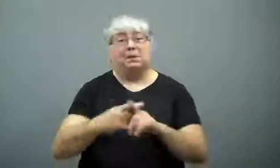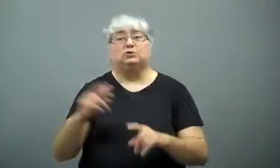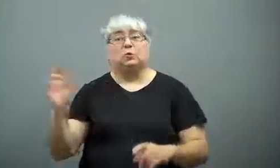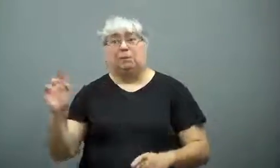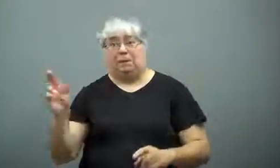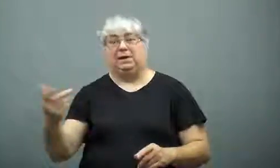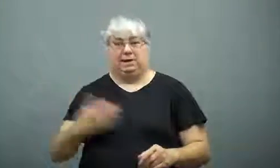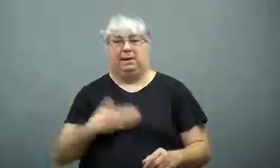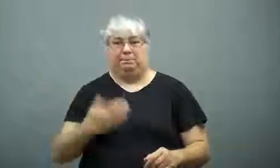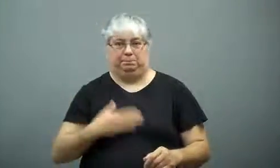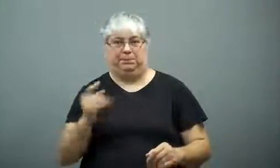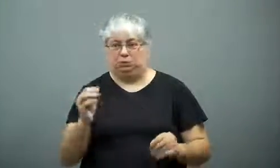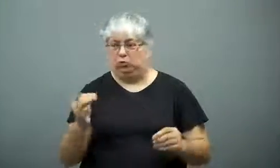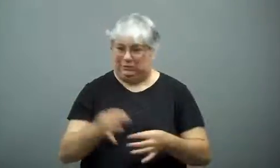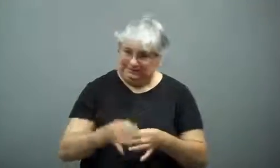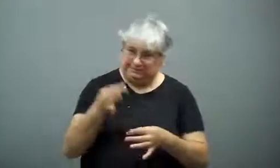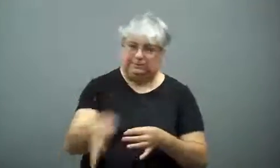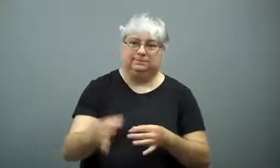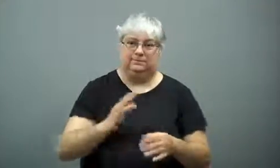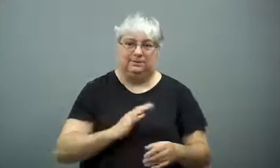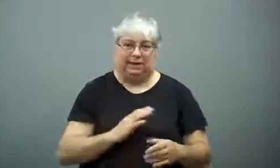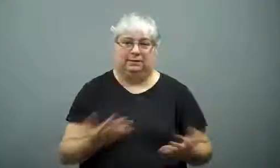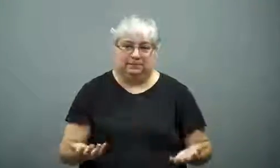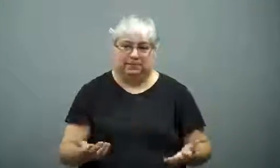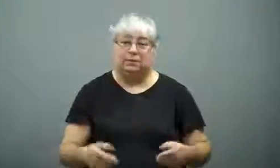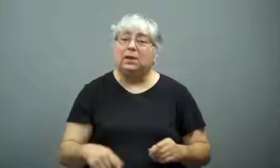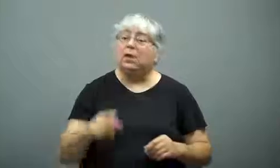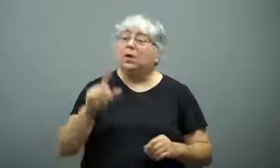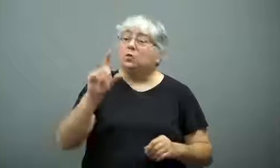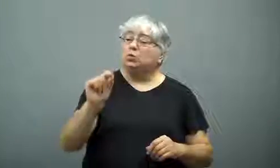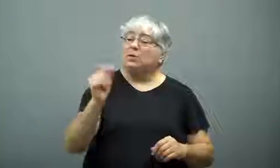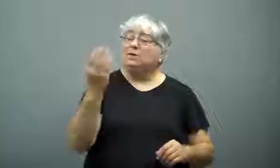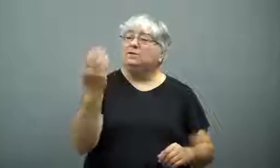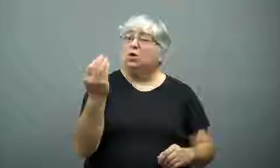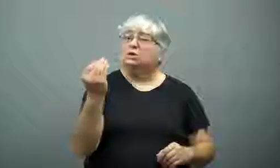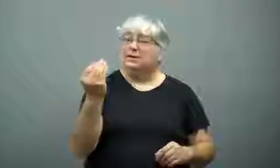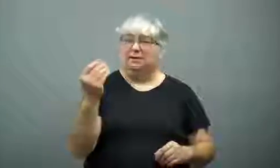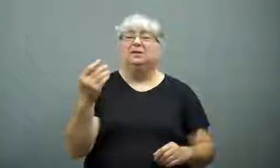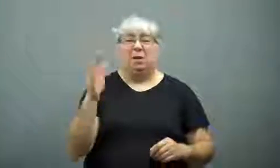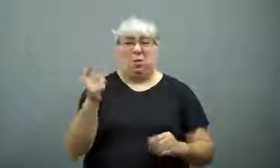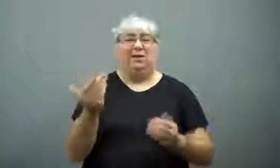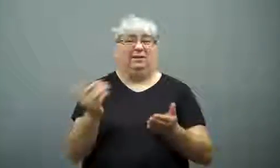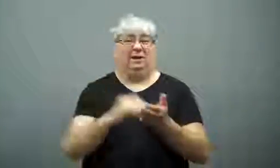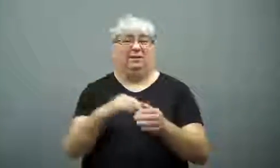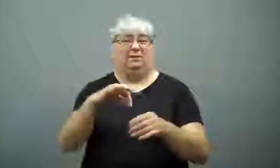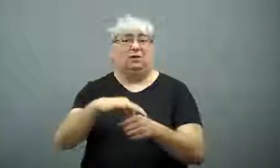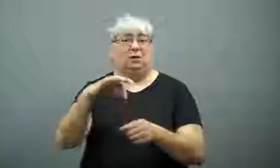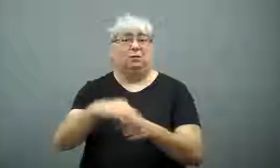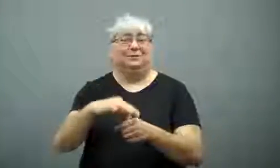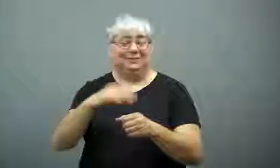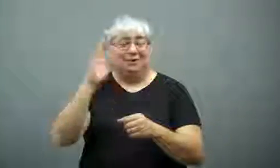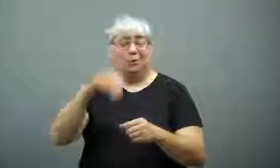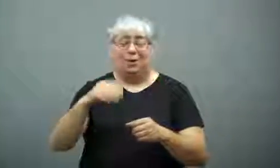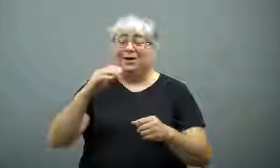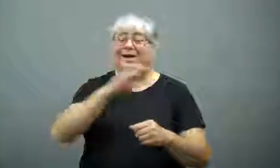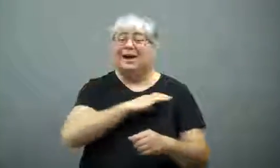Republicans are happy about it too. 2014 will be an election year.